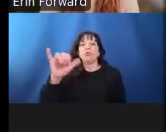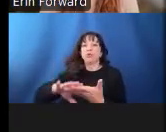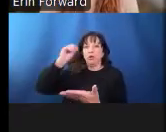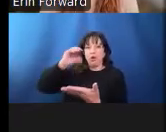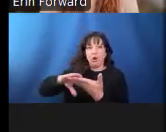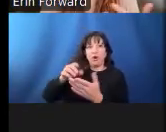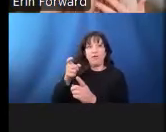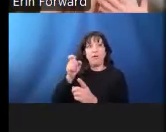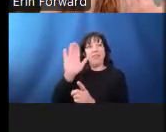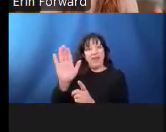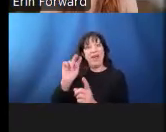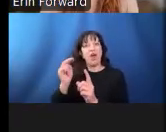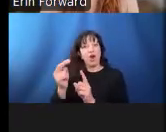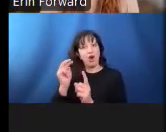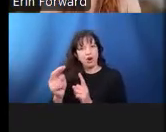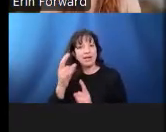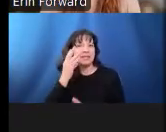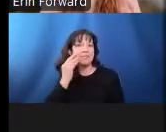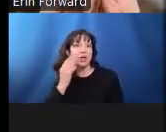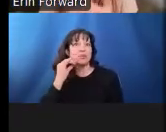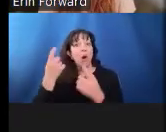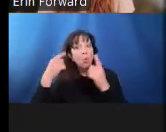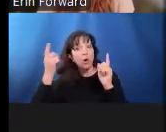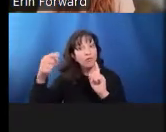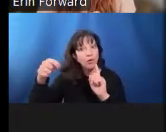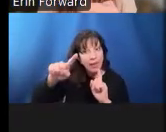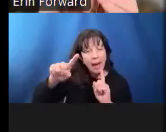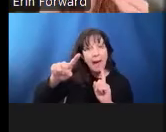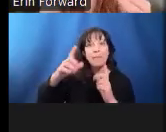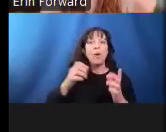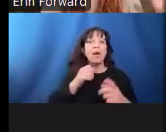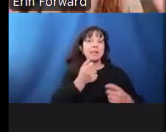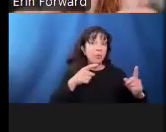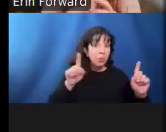lived experiences of what worked for them, what didn't, how we